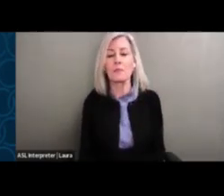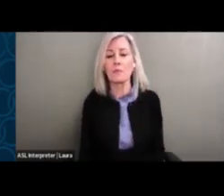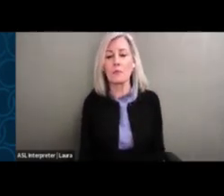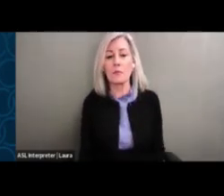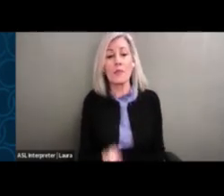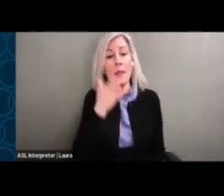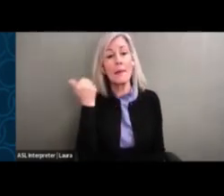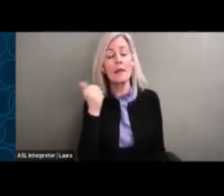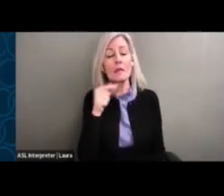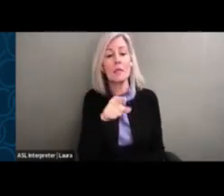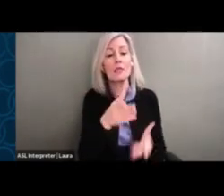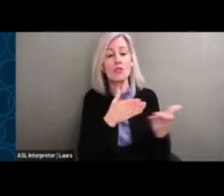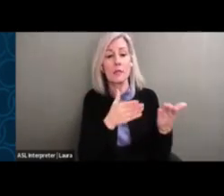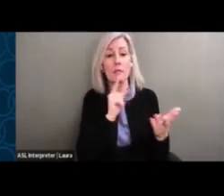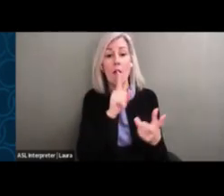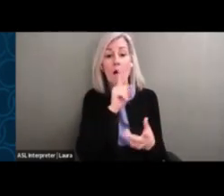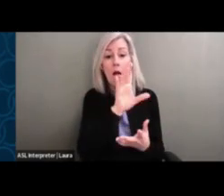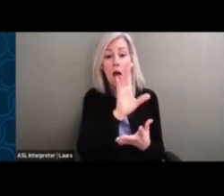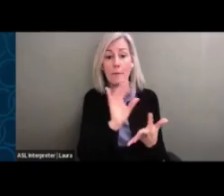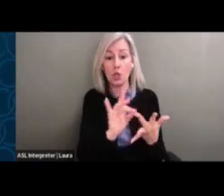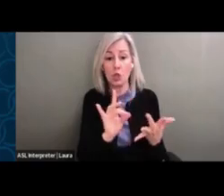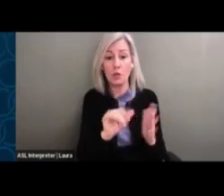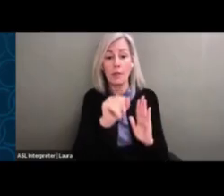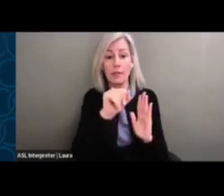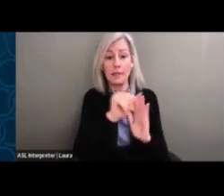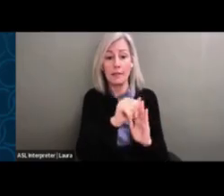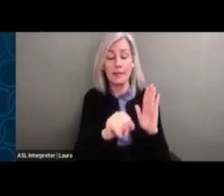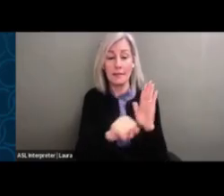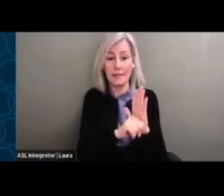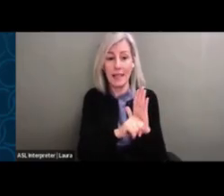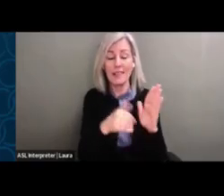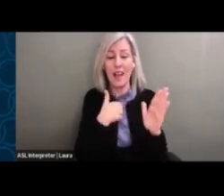have waiting lists for Home and Community-Based Services.